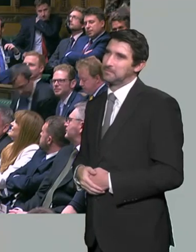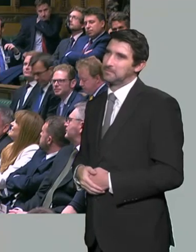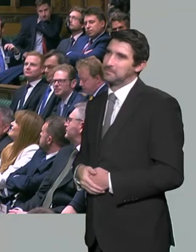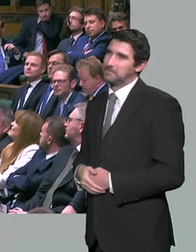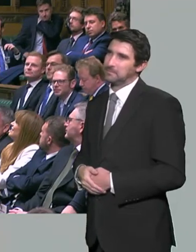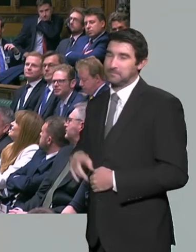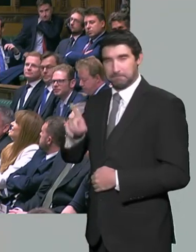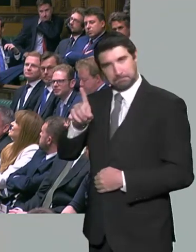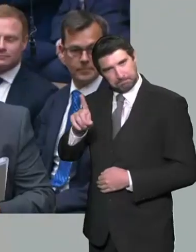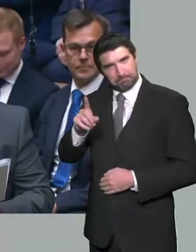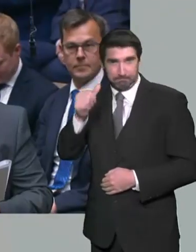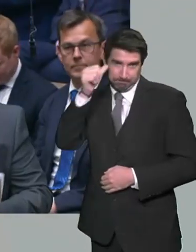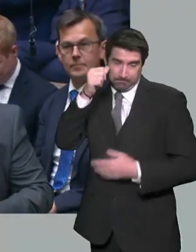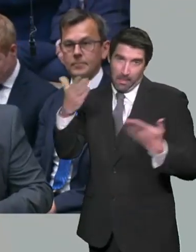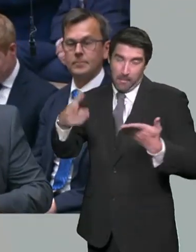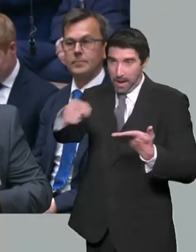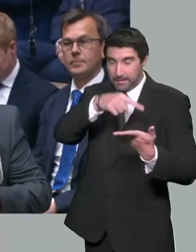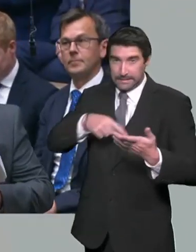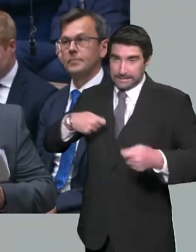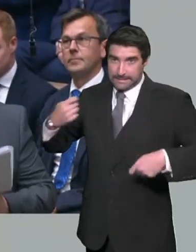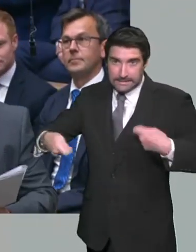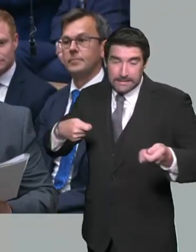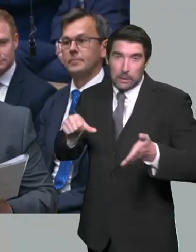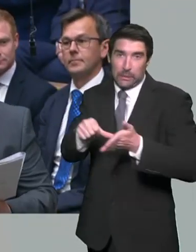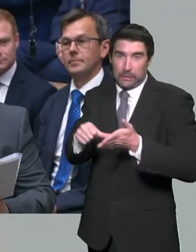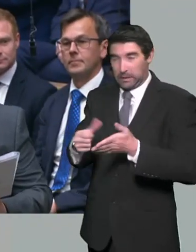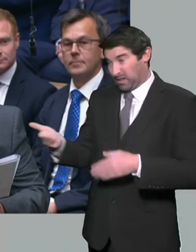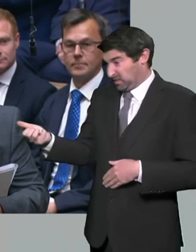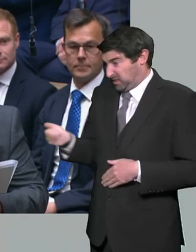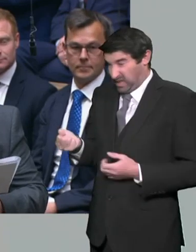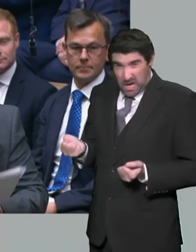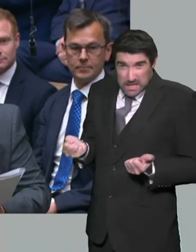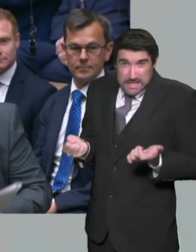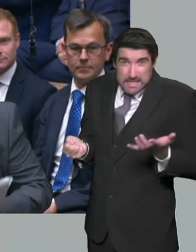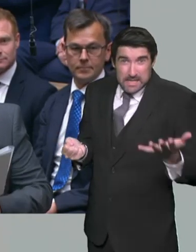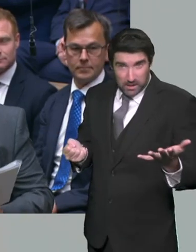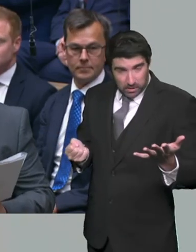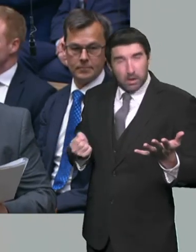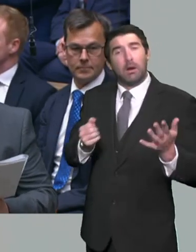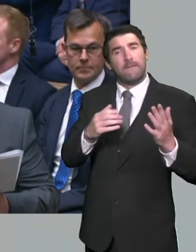appreciated, but high energy costs are causing massive problems for businesses, particularly